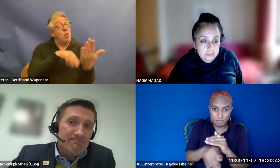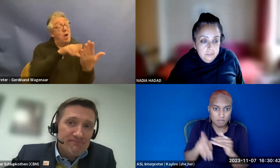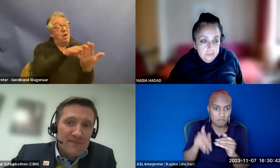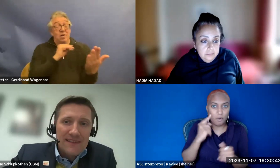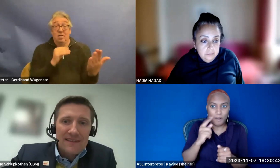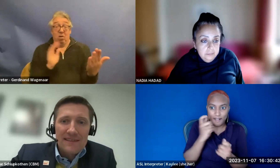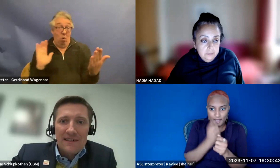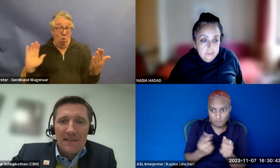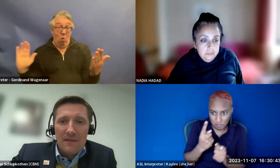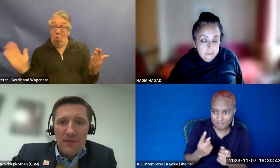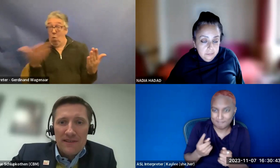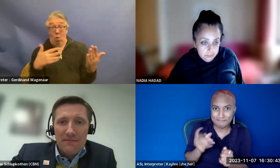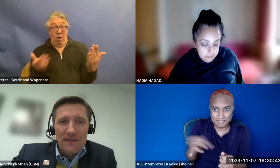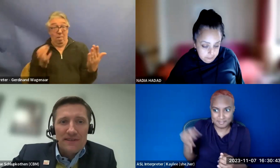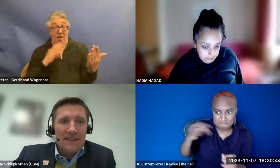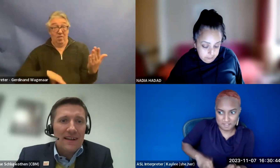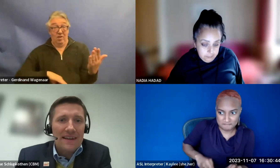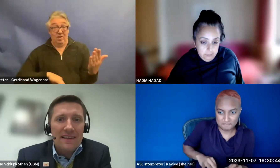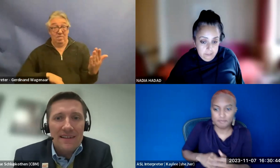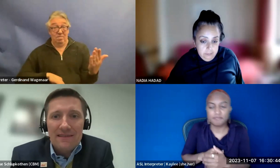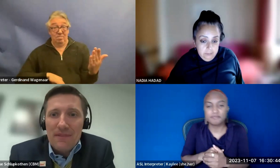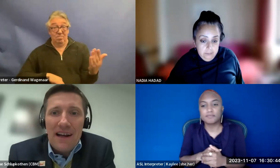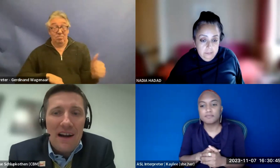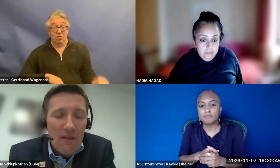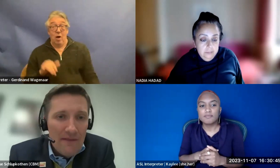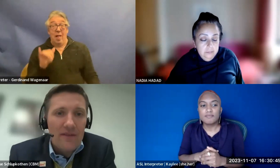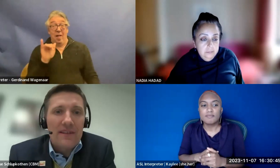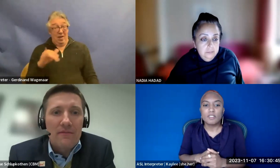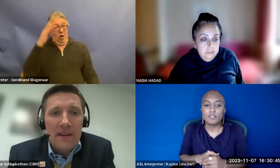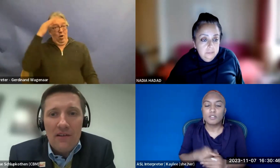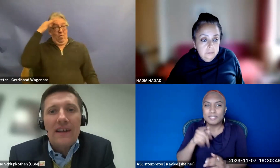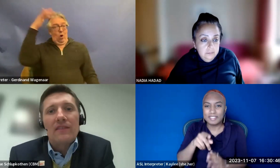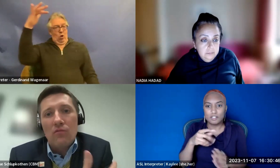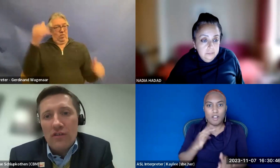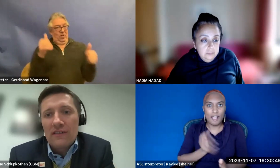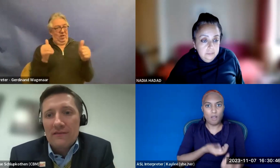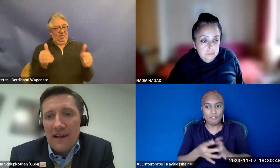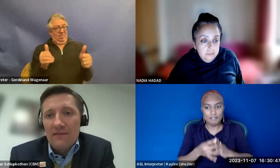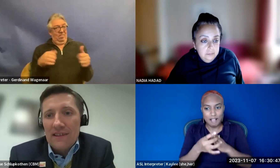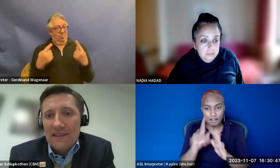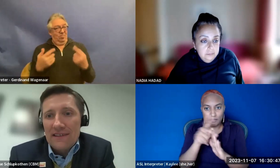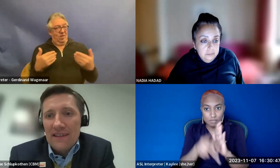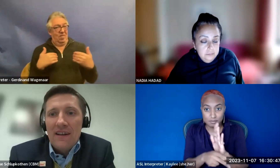These are the principles guiding us. However, if we look at the world around us,